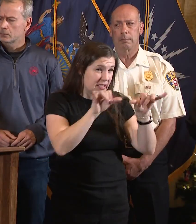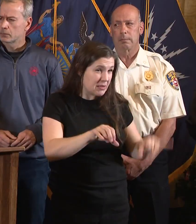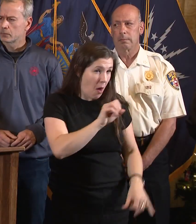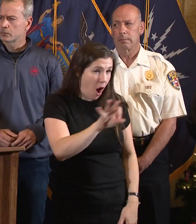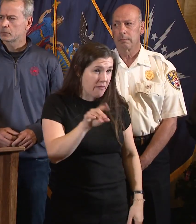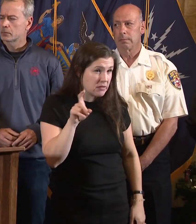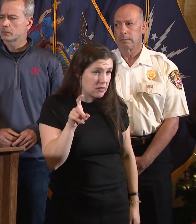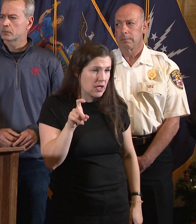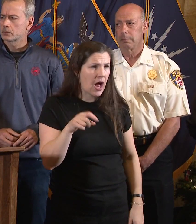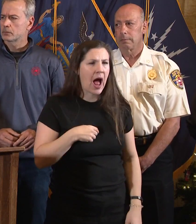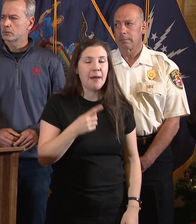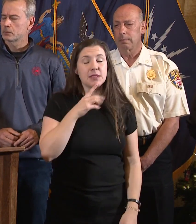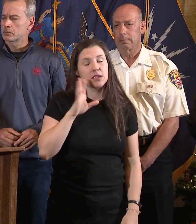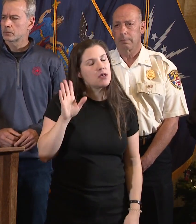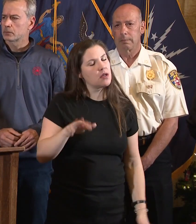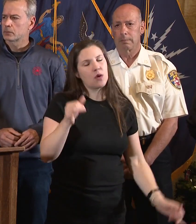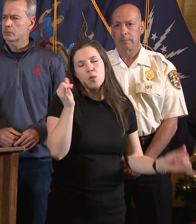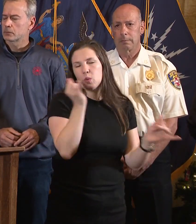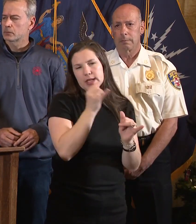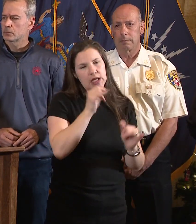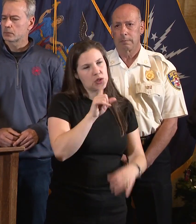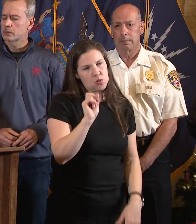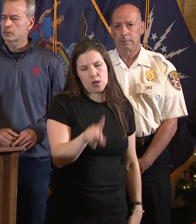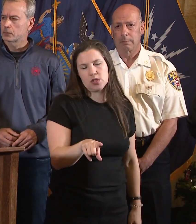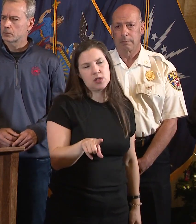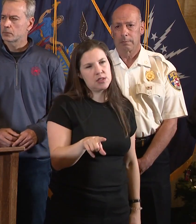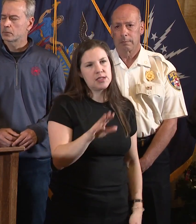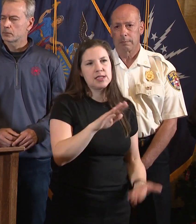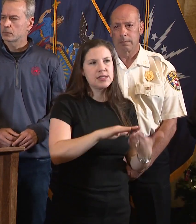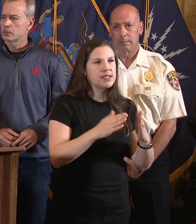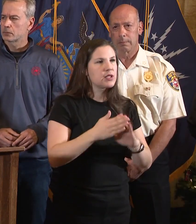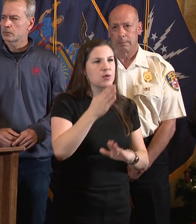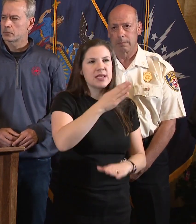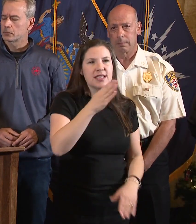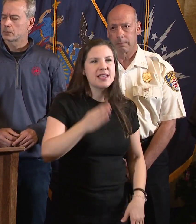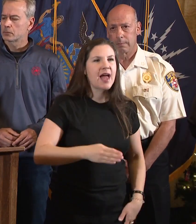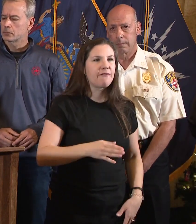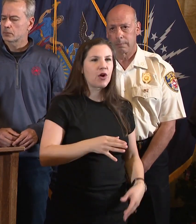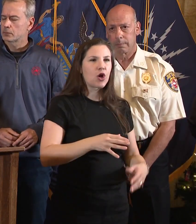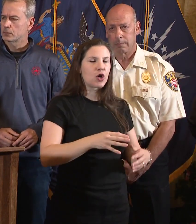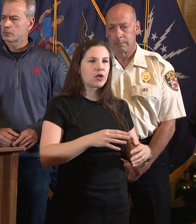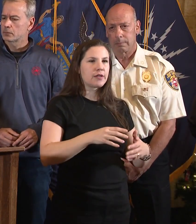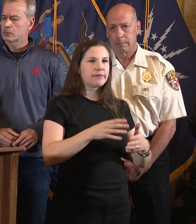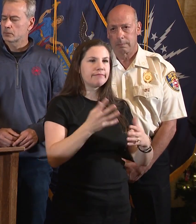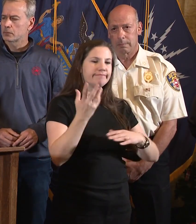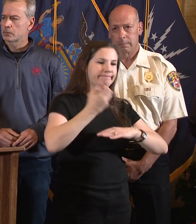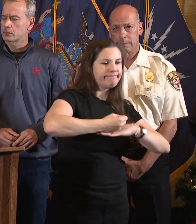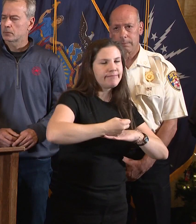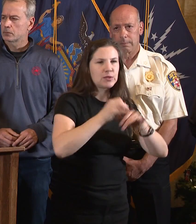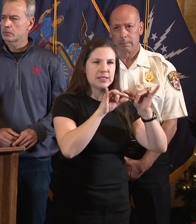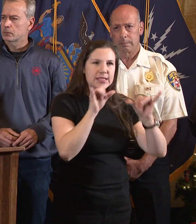I'm gonna say that's a ridiculous question. The city would never pull a system down intentionally.